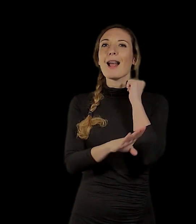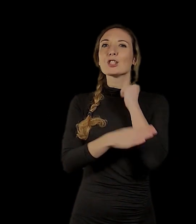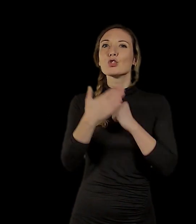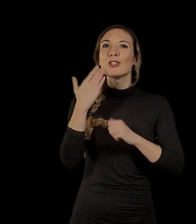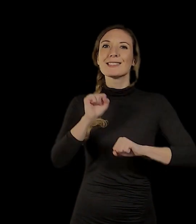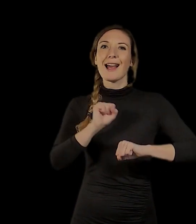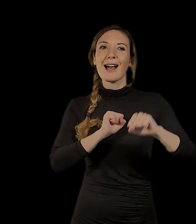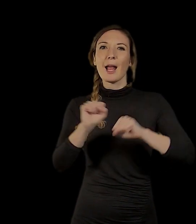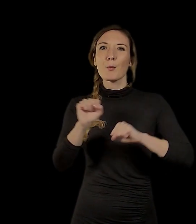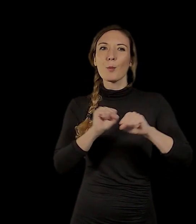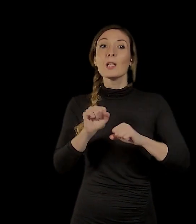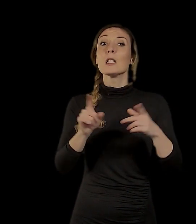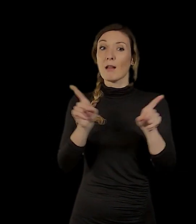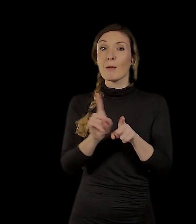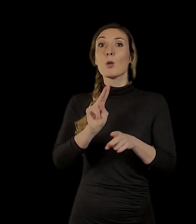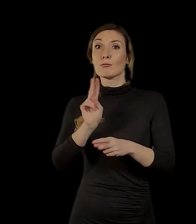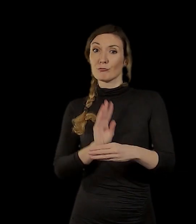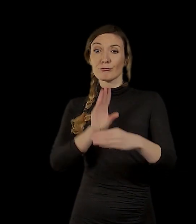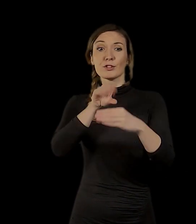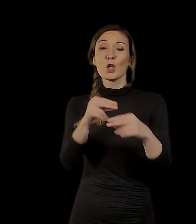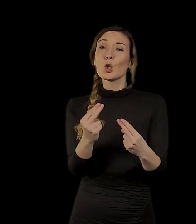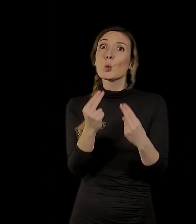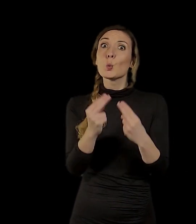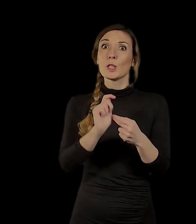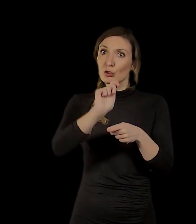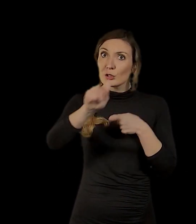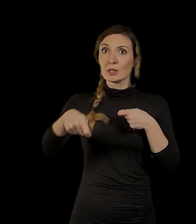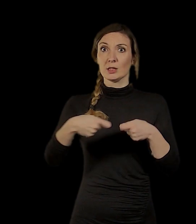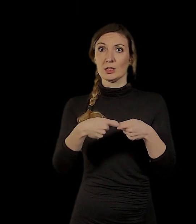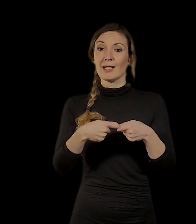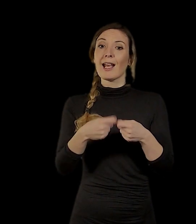And the Prague Philharmonic, which, unfortunately, we did not win.